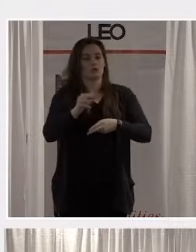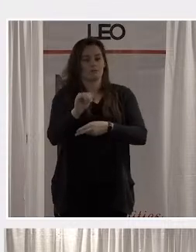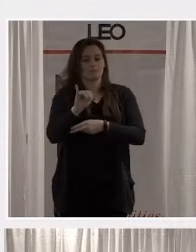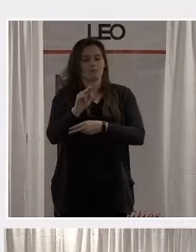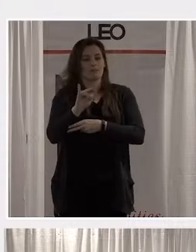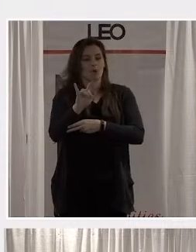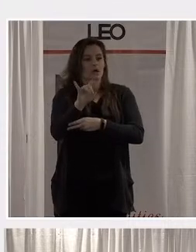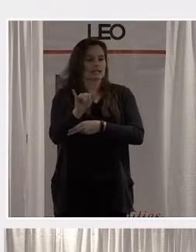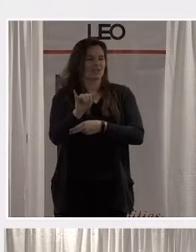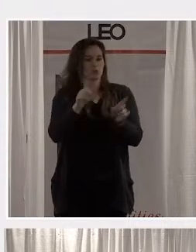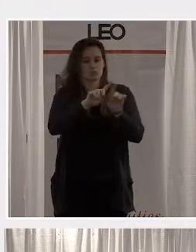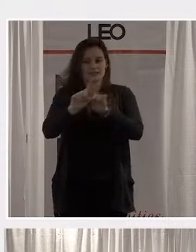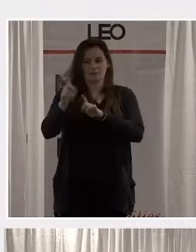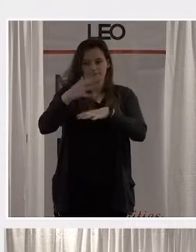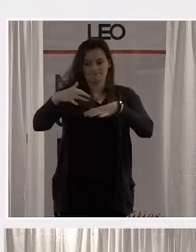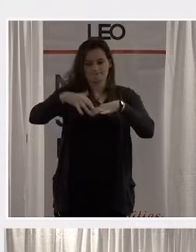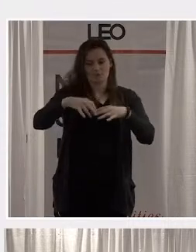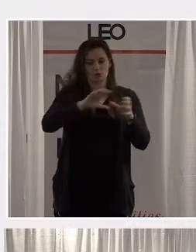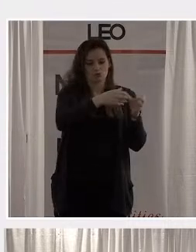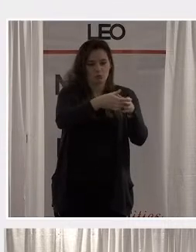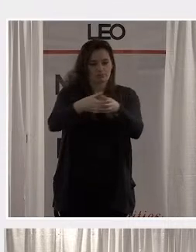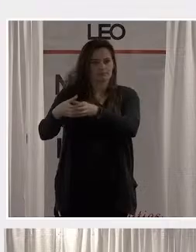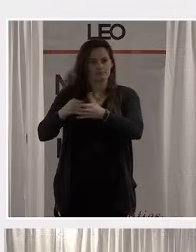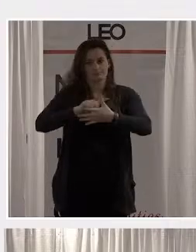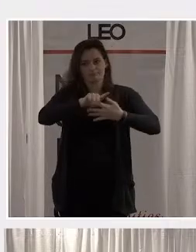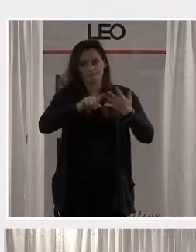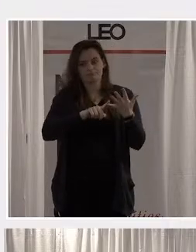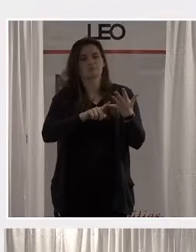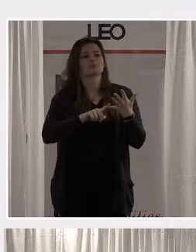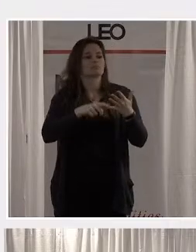PASSAMAQUODDY AND THE PONOBSKOT NATIONS.